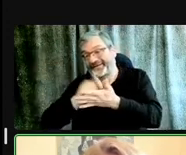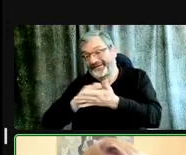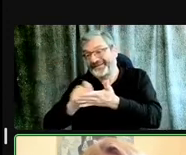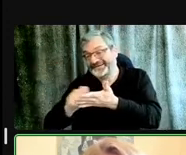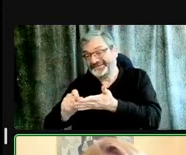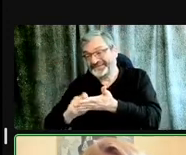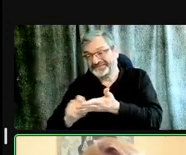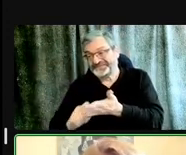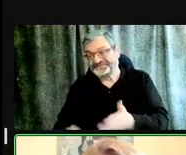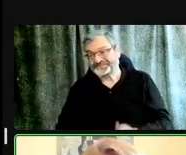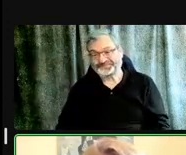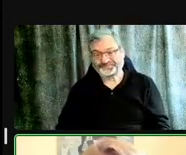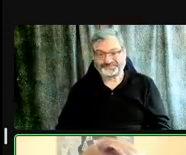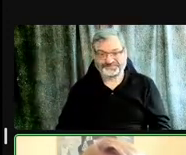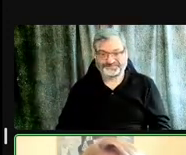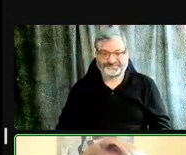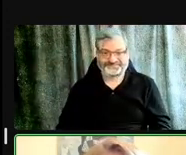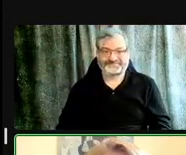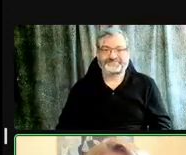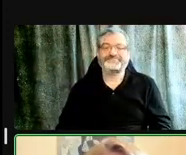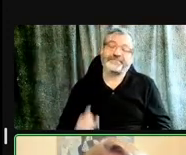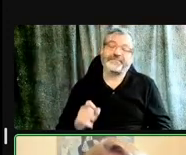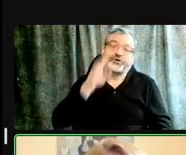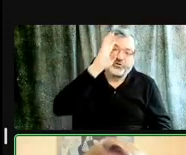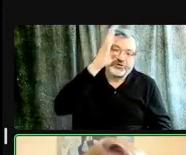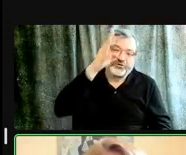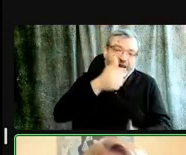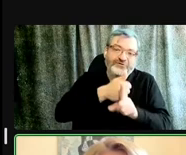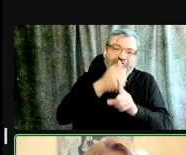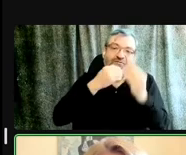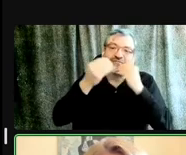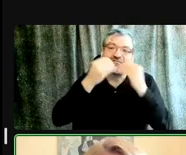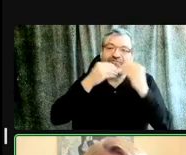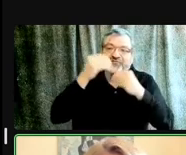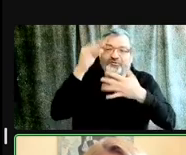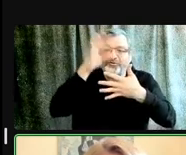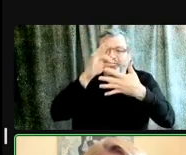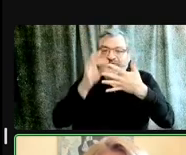to create their own menu and offer up a dress code.